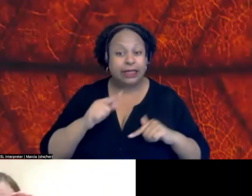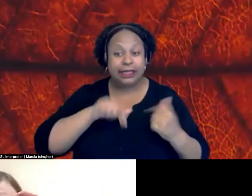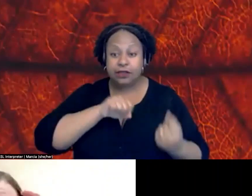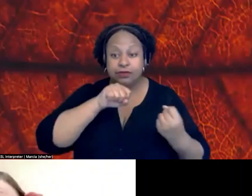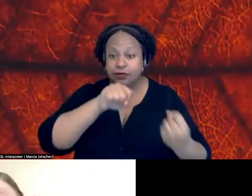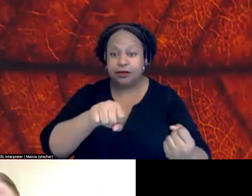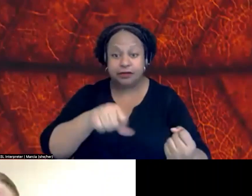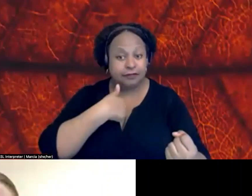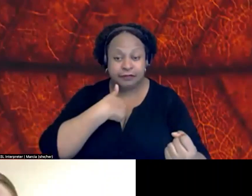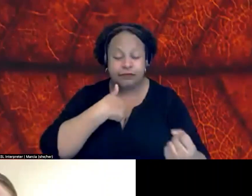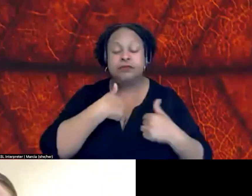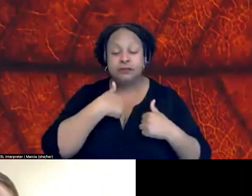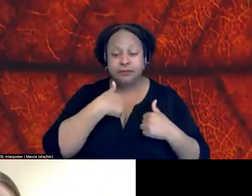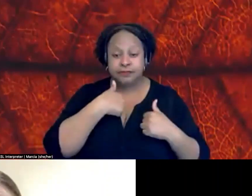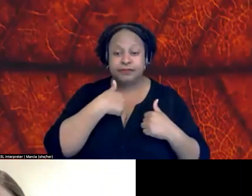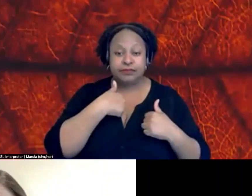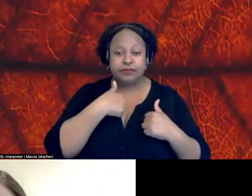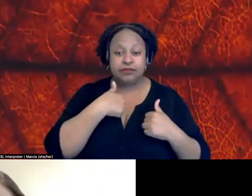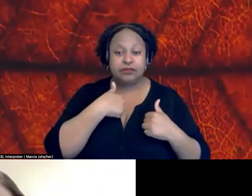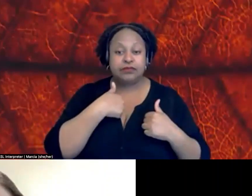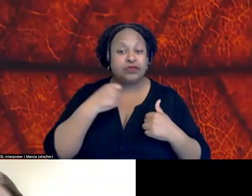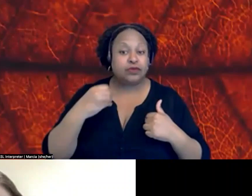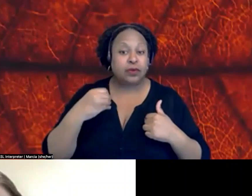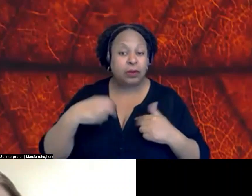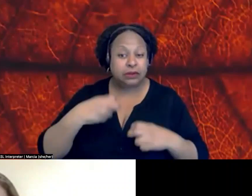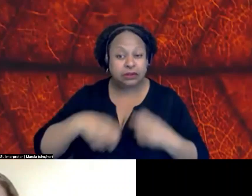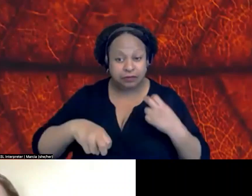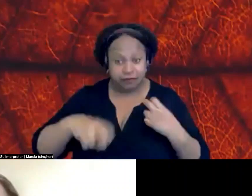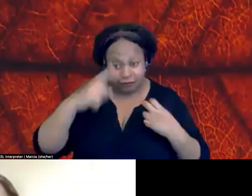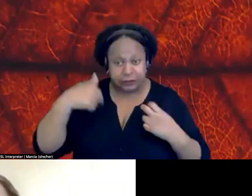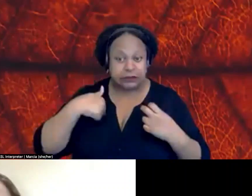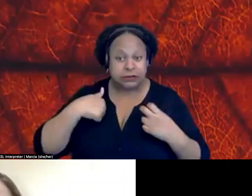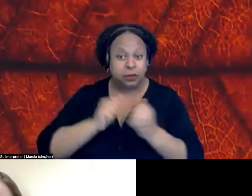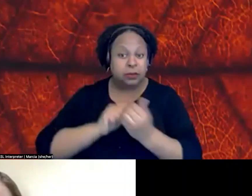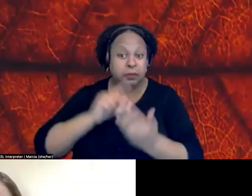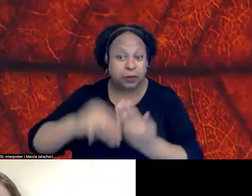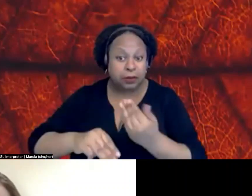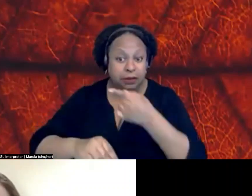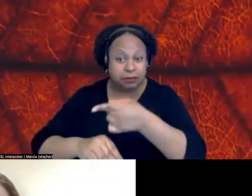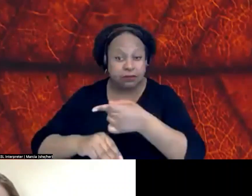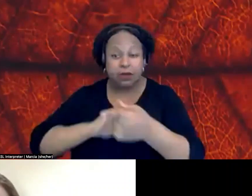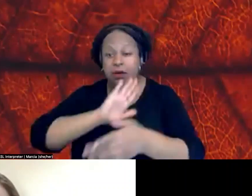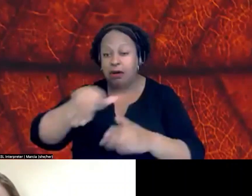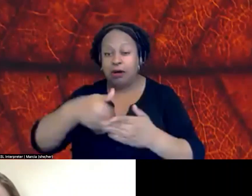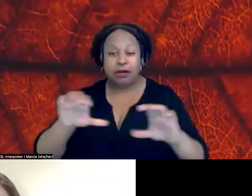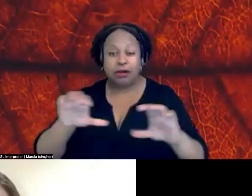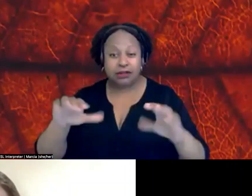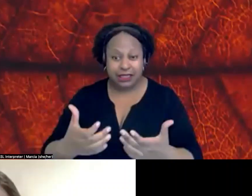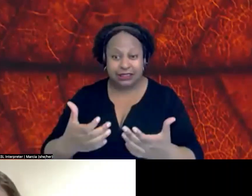And so one of the things that's been tough about my program is that all my classes were at night.